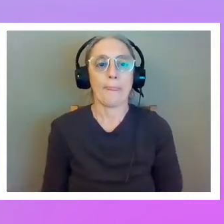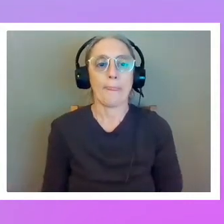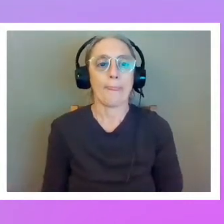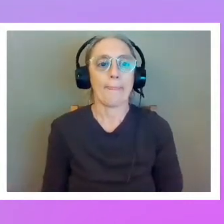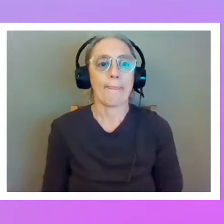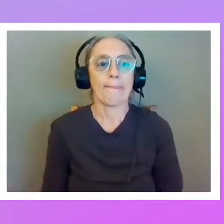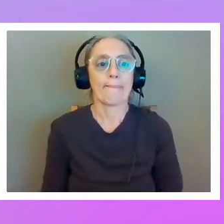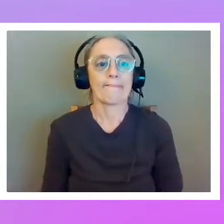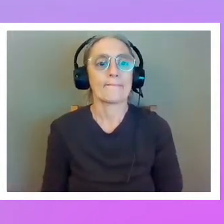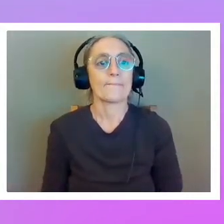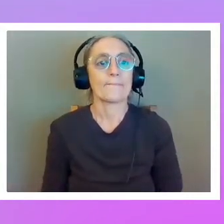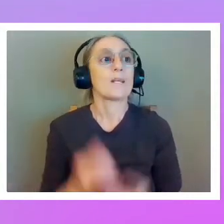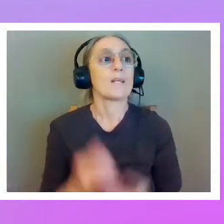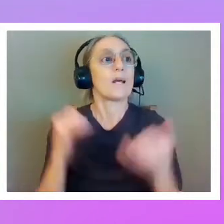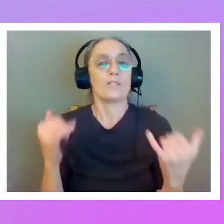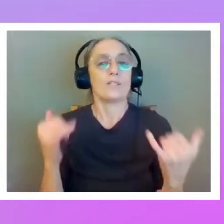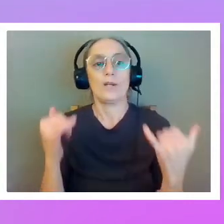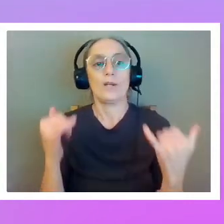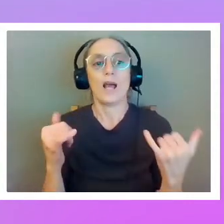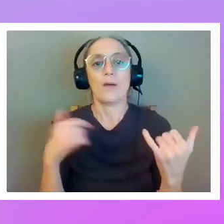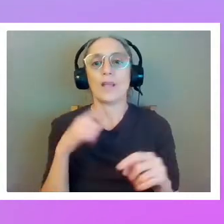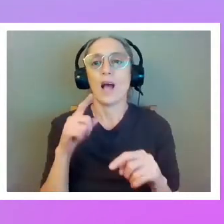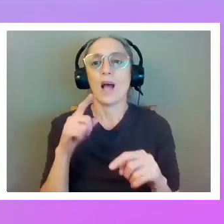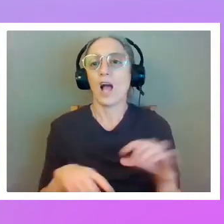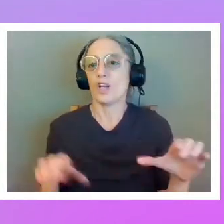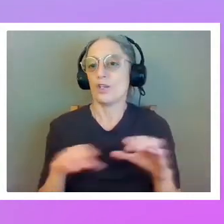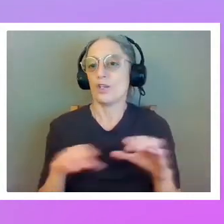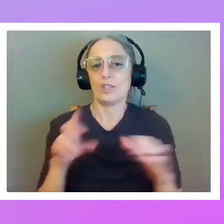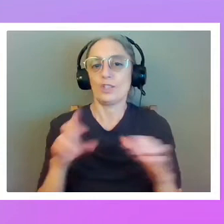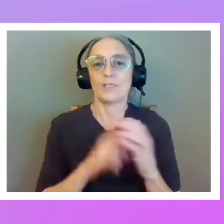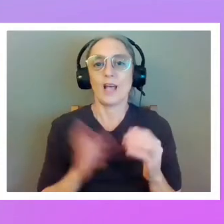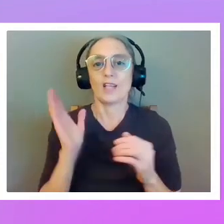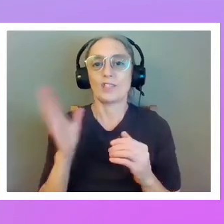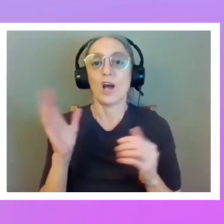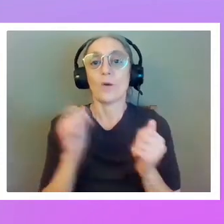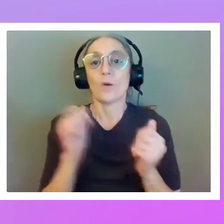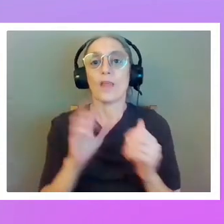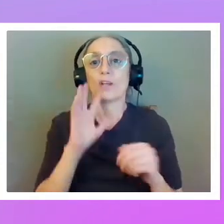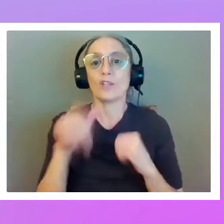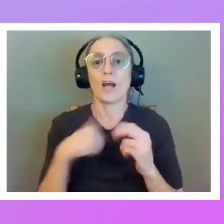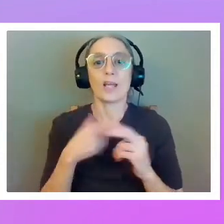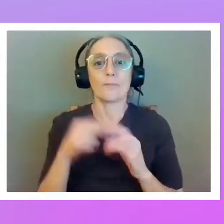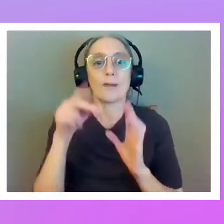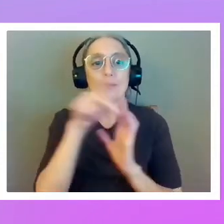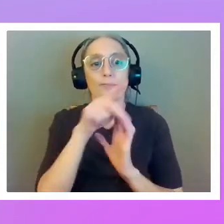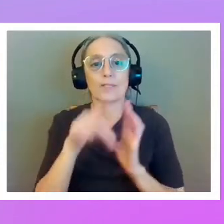So now I couldn't do a design talk without talking about principles, could I?